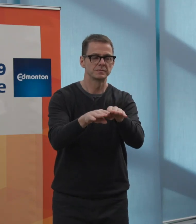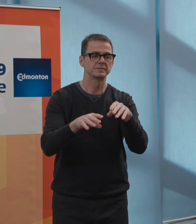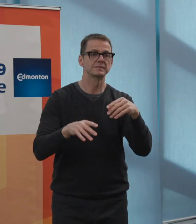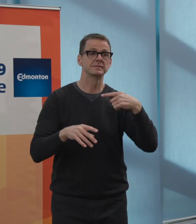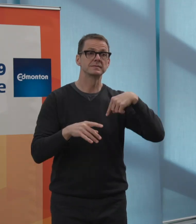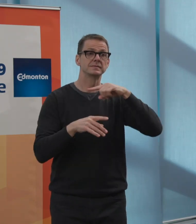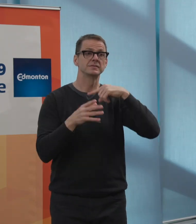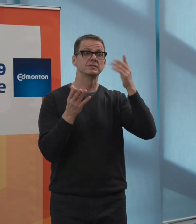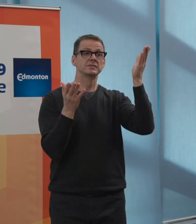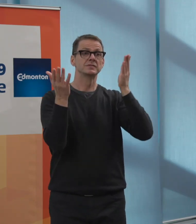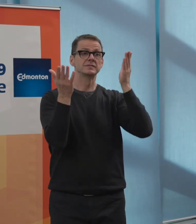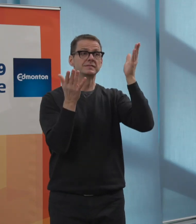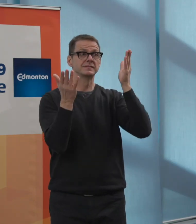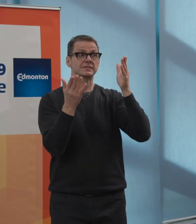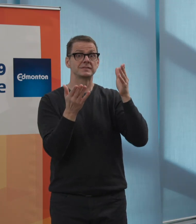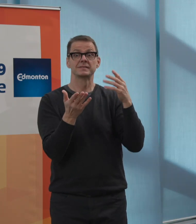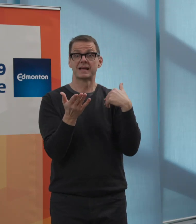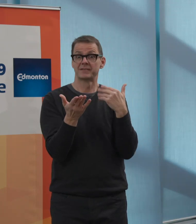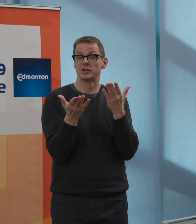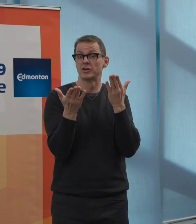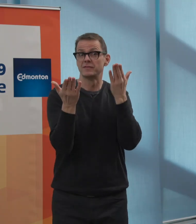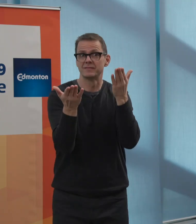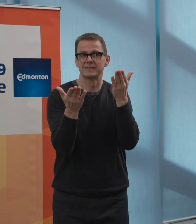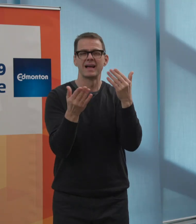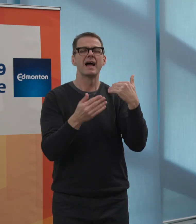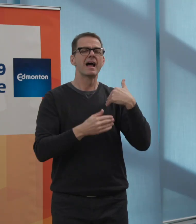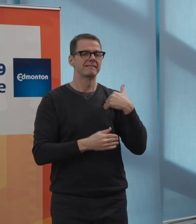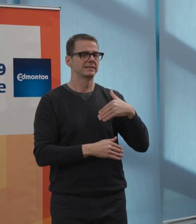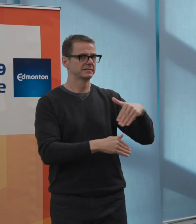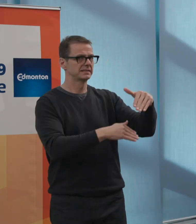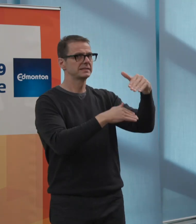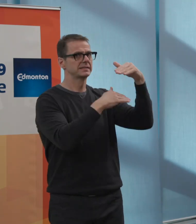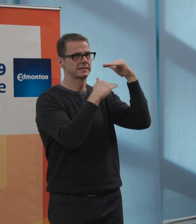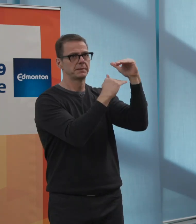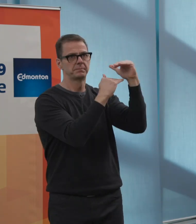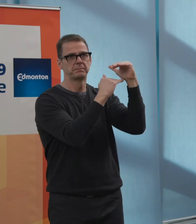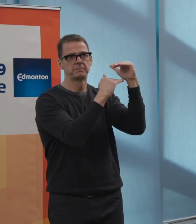provincially and nationally as a result we have had to make the very difficult